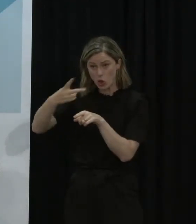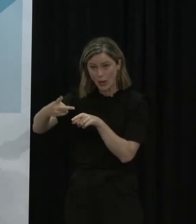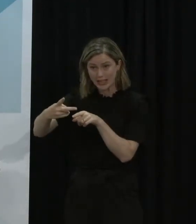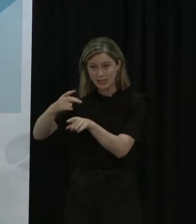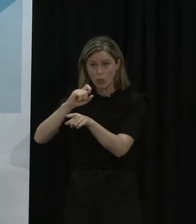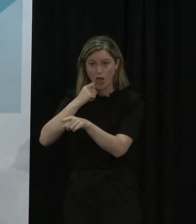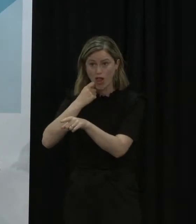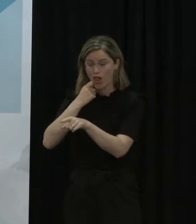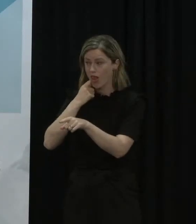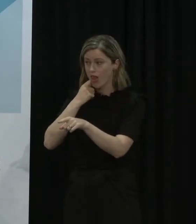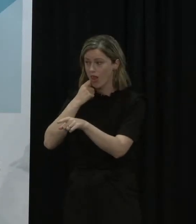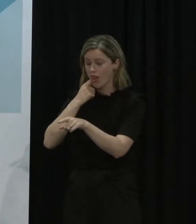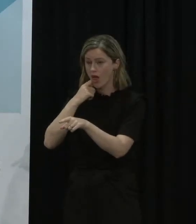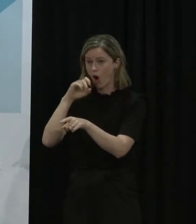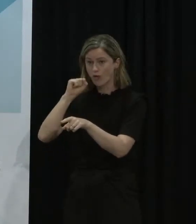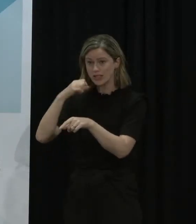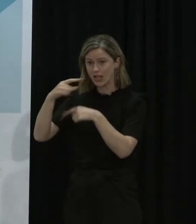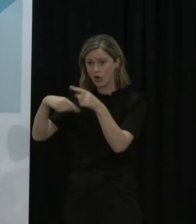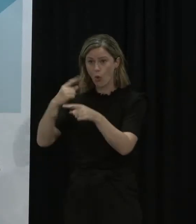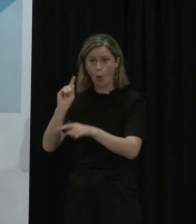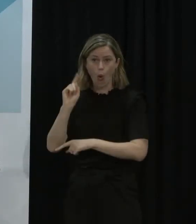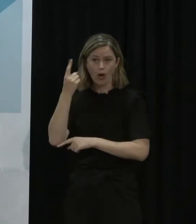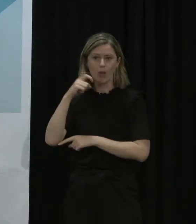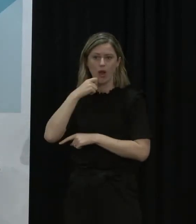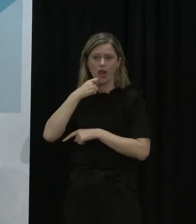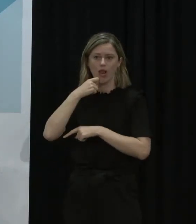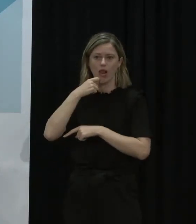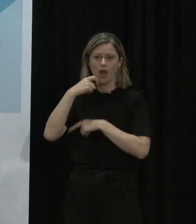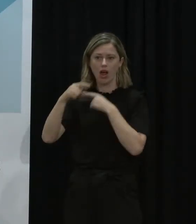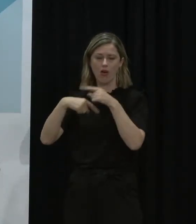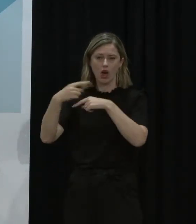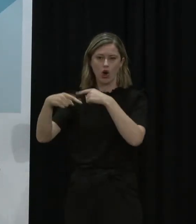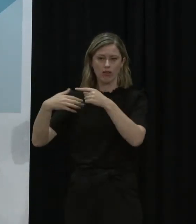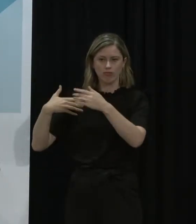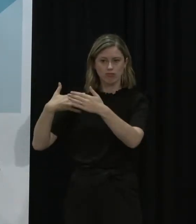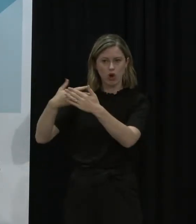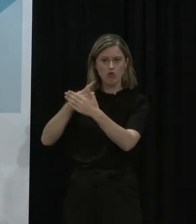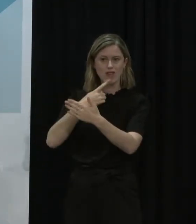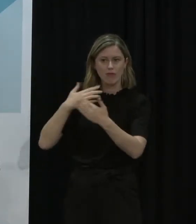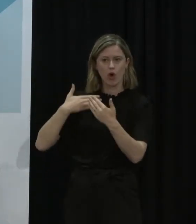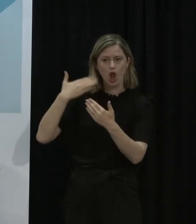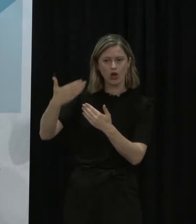Is there a possibility that